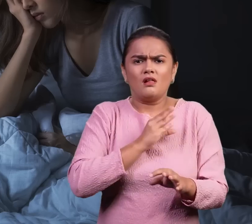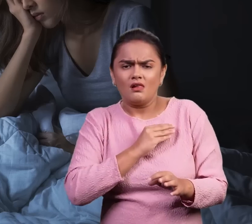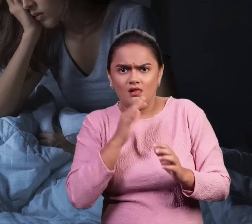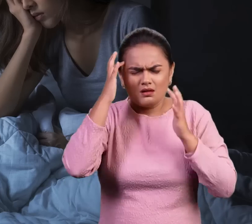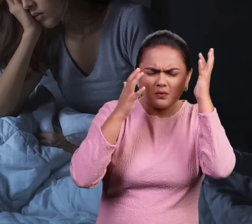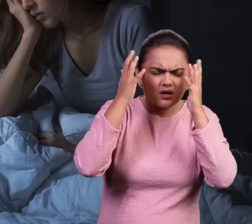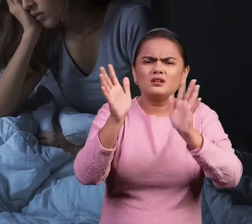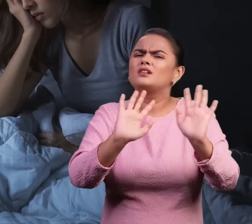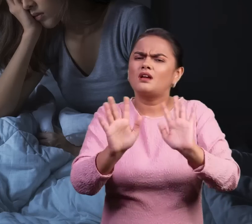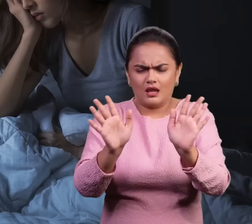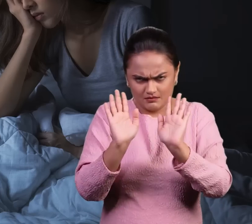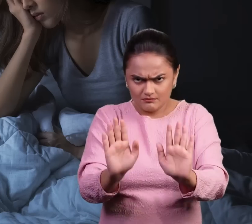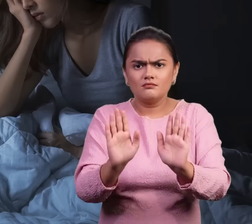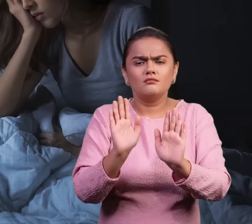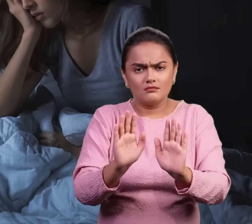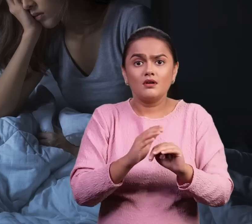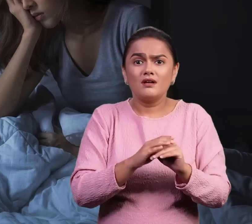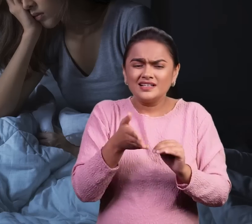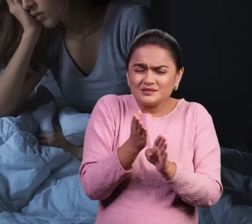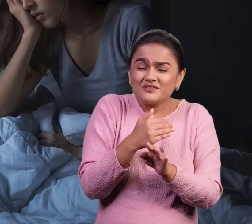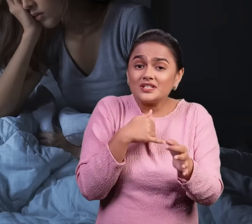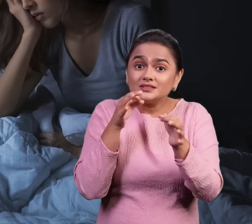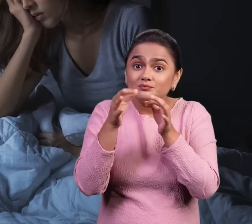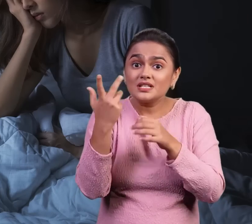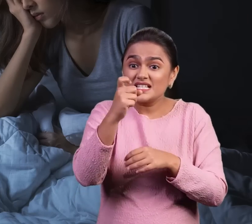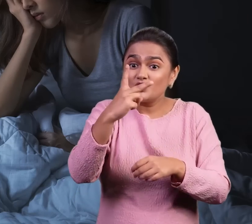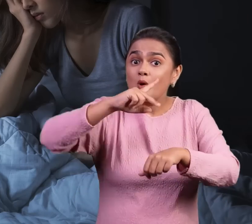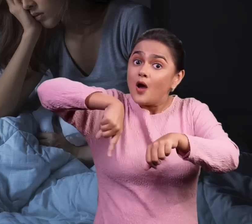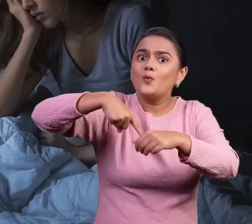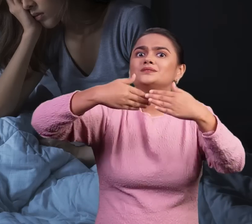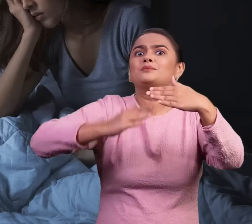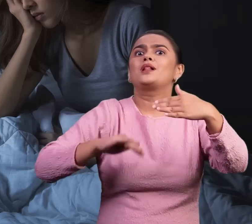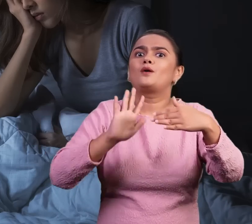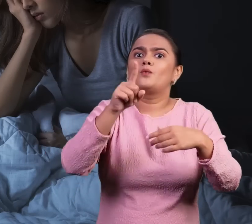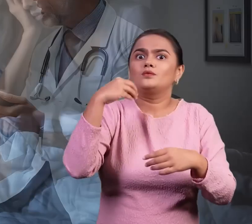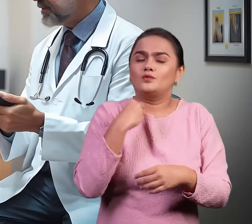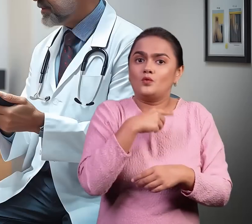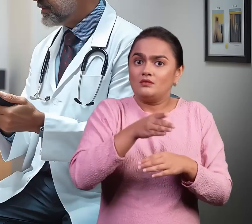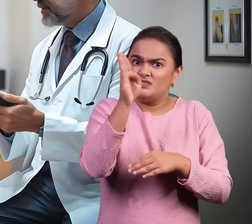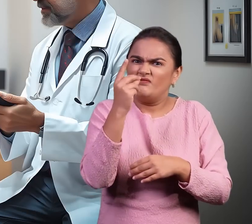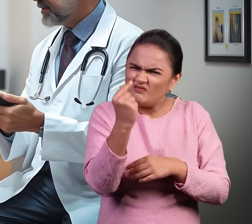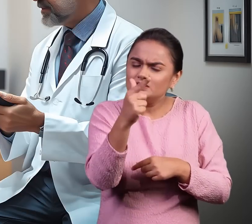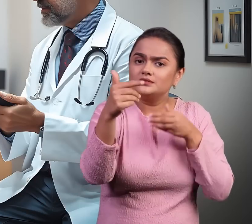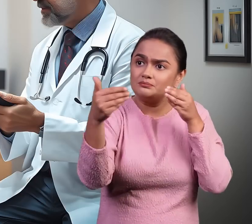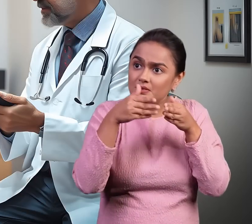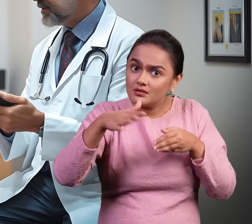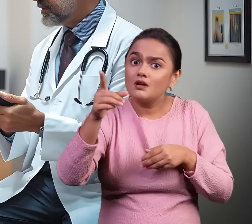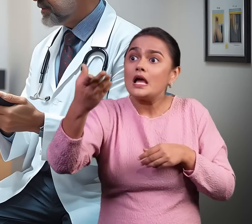So it's okay, don't panic in such cases. Like I said, consult your doctor within 72 hours.